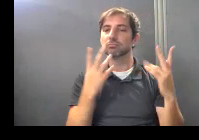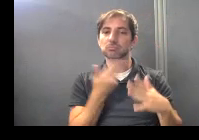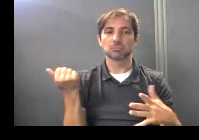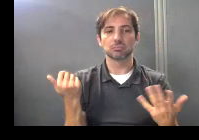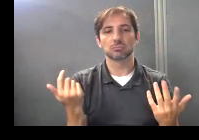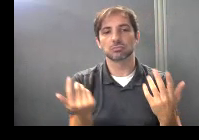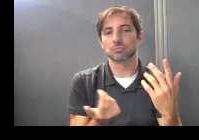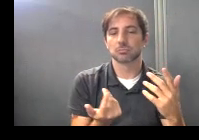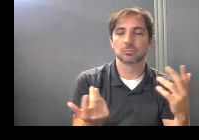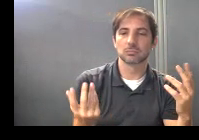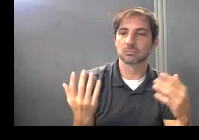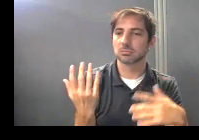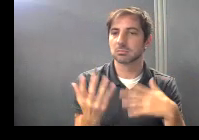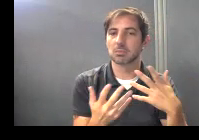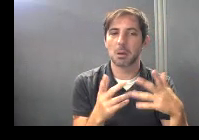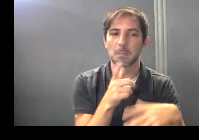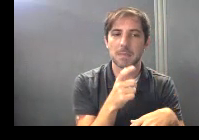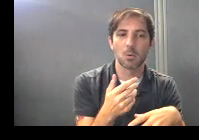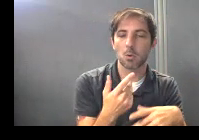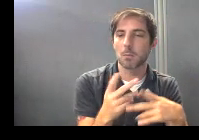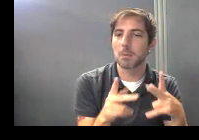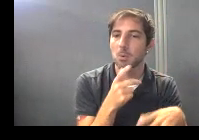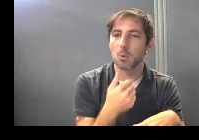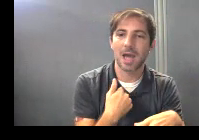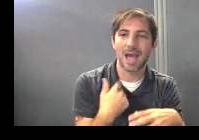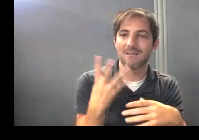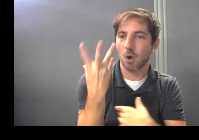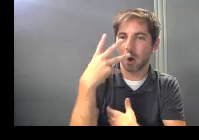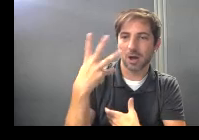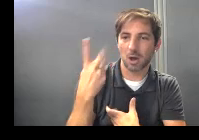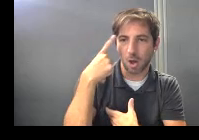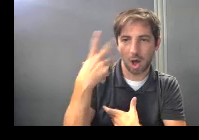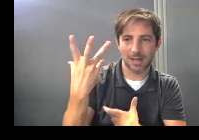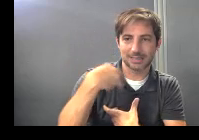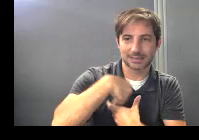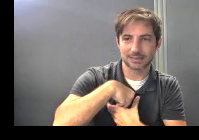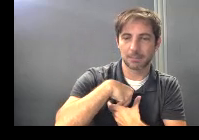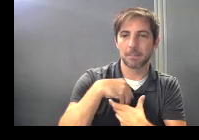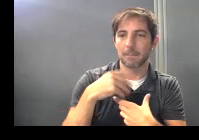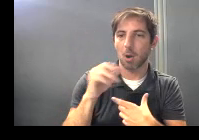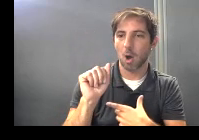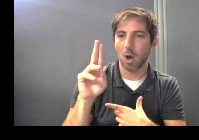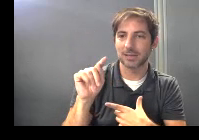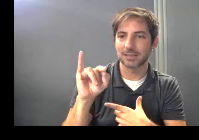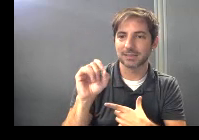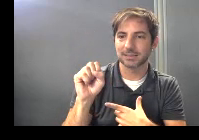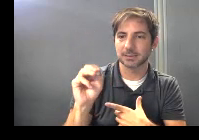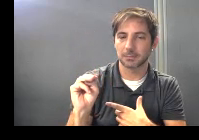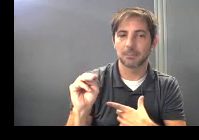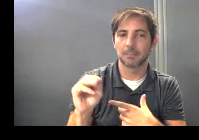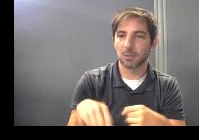EXPERTS IN AUTISM AND OTHER SENSORY PROCESSING DISORDERS TO PROVIDE OTHER SERVICES AT YOUR